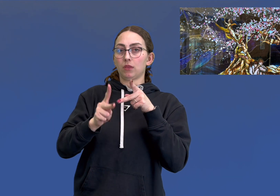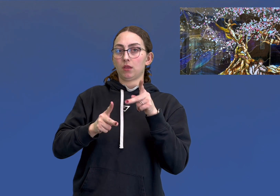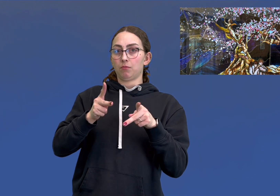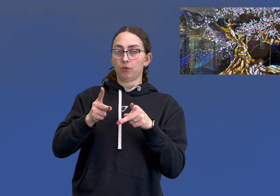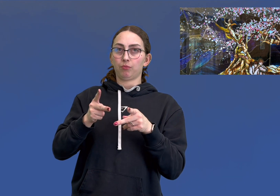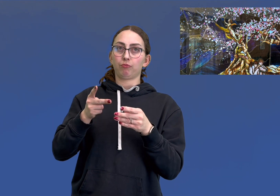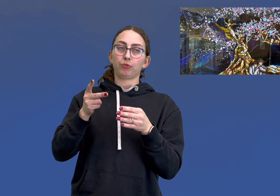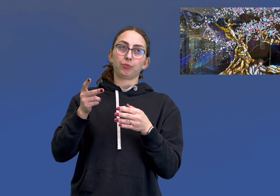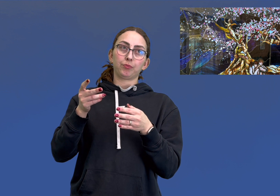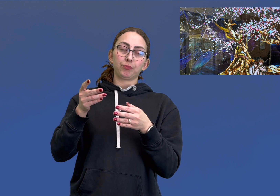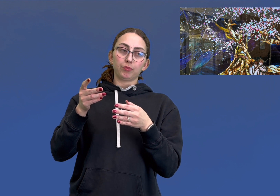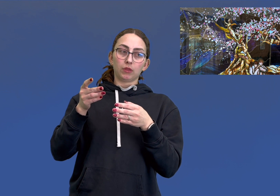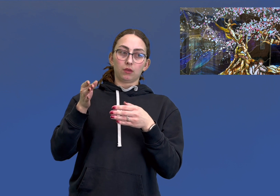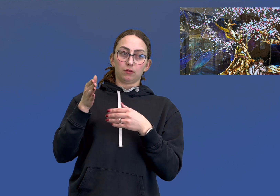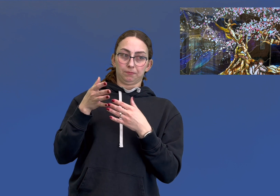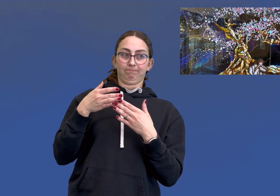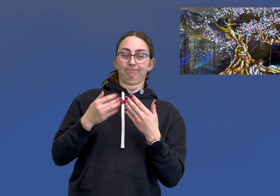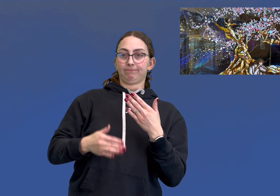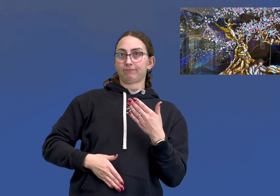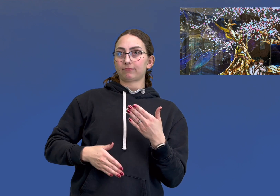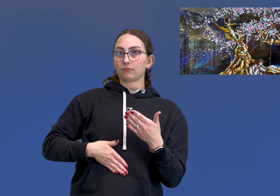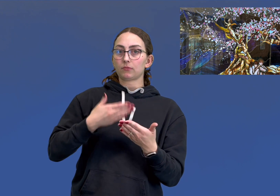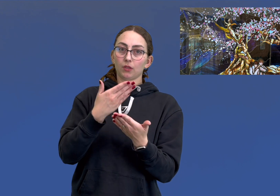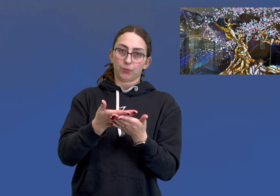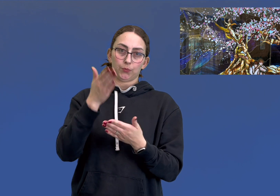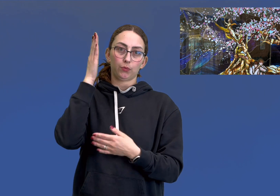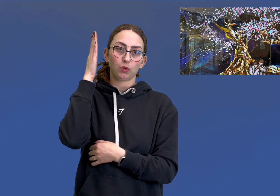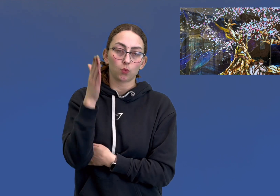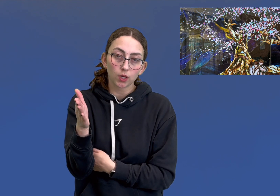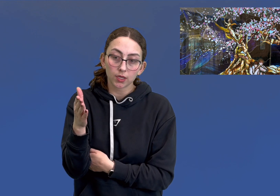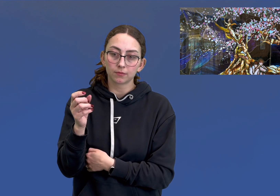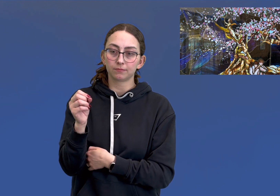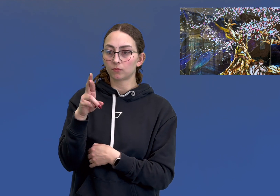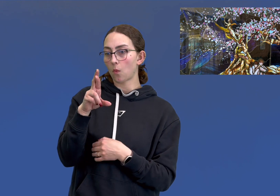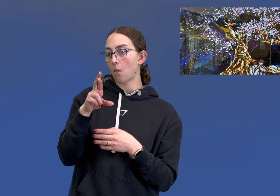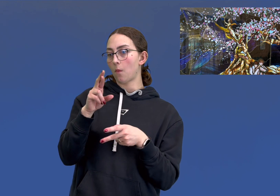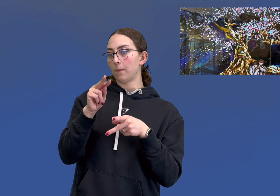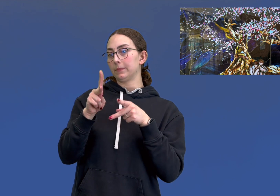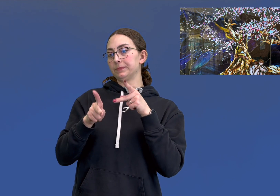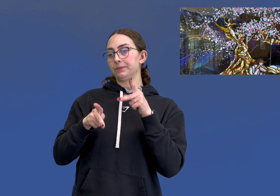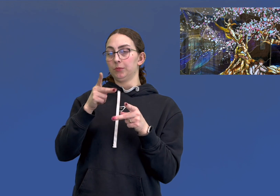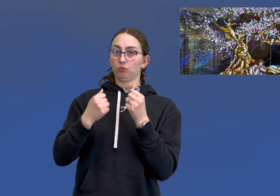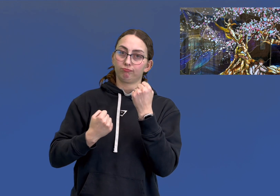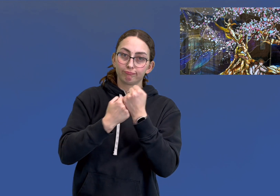are meant to represent people who will be born after Adam and Eve or people